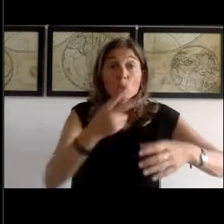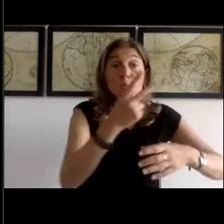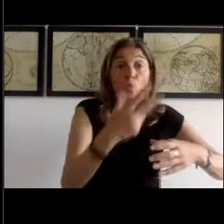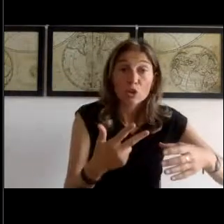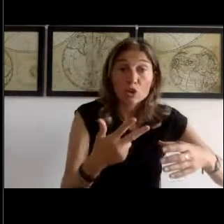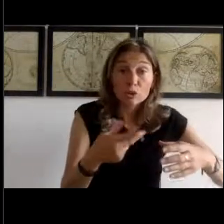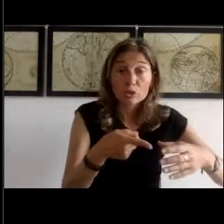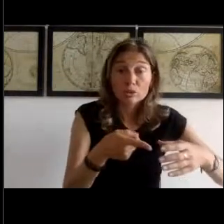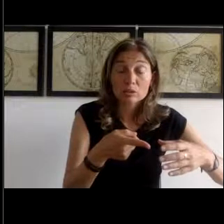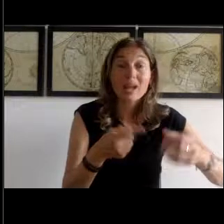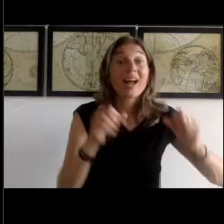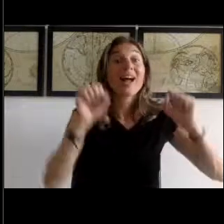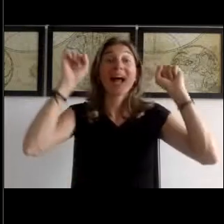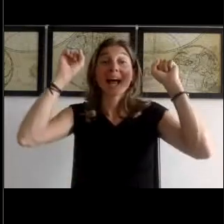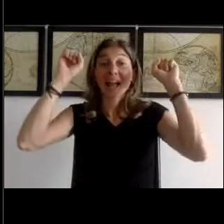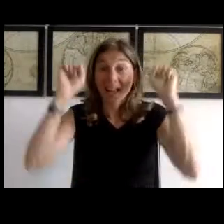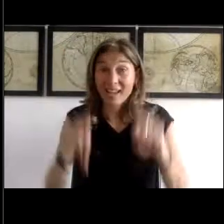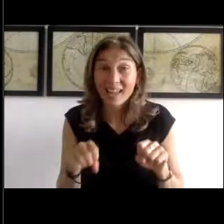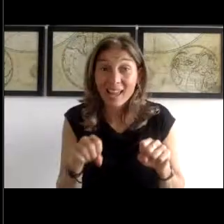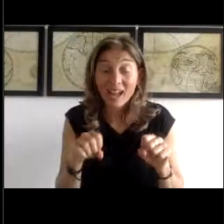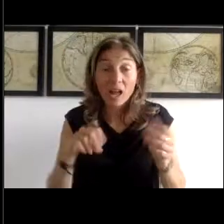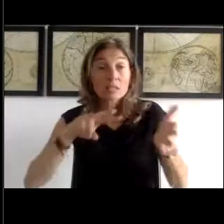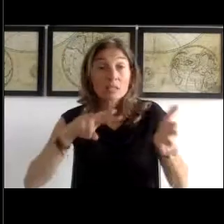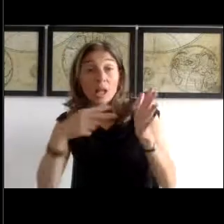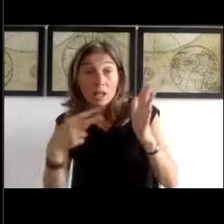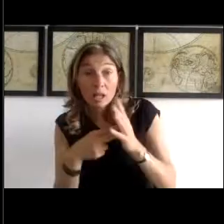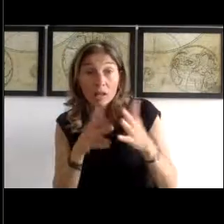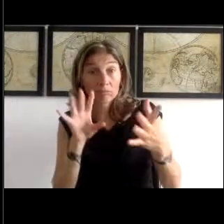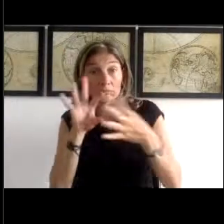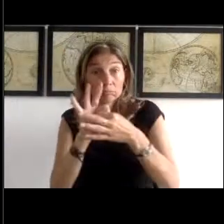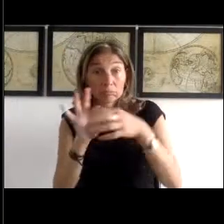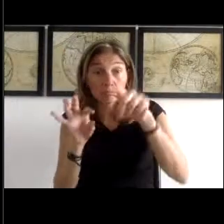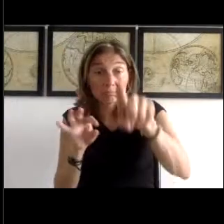to a conclusion to have a minimum services